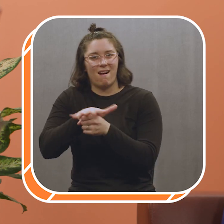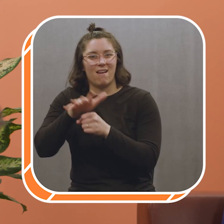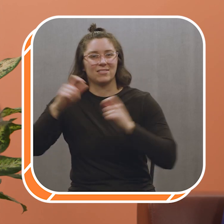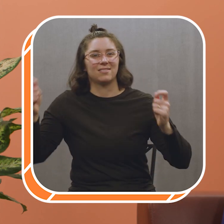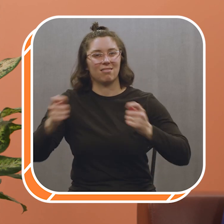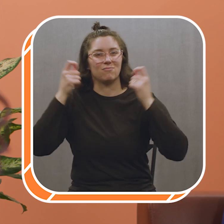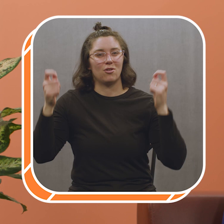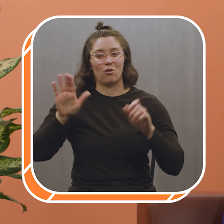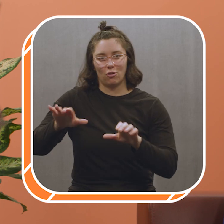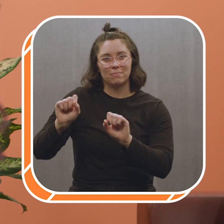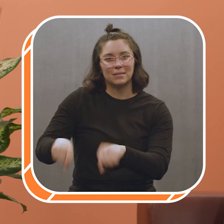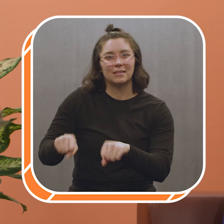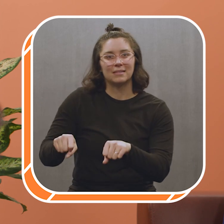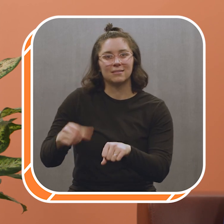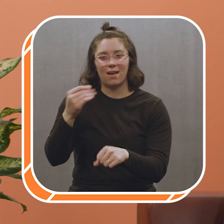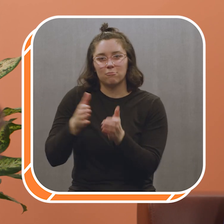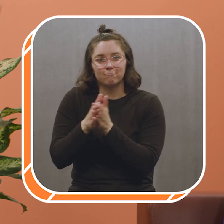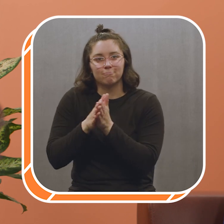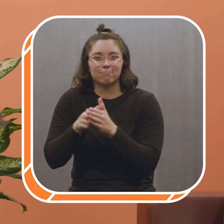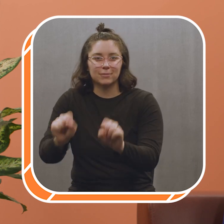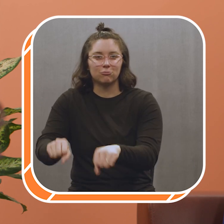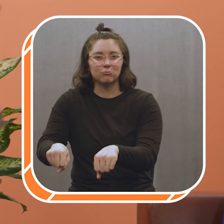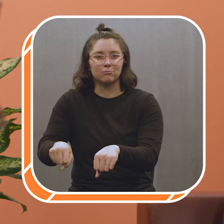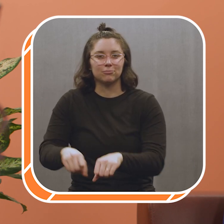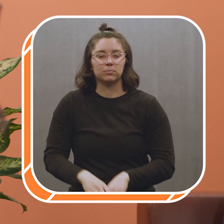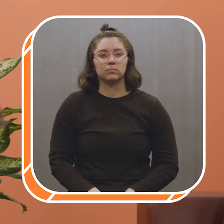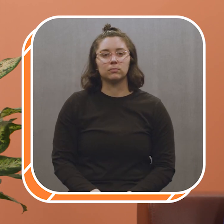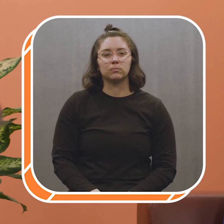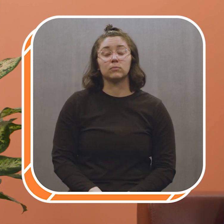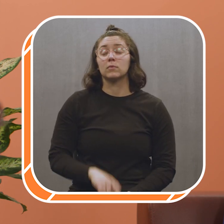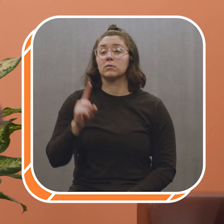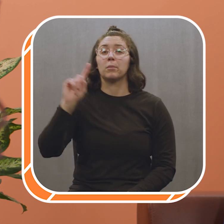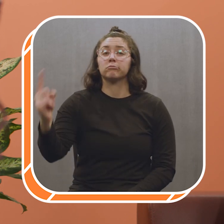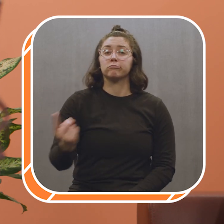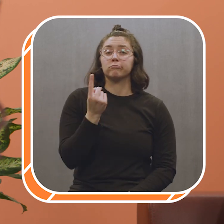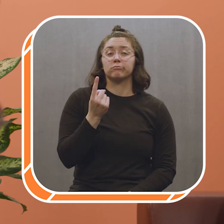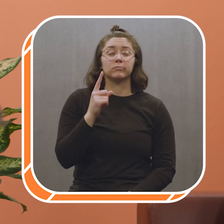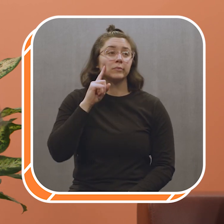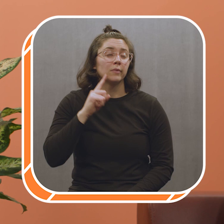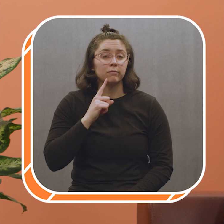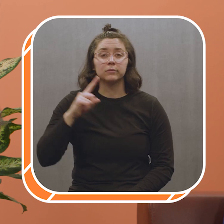in terms of their abilities and their potential. So if somebody came to you, whether DeafBlind, Deaf,